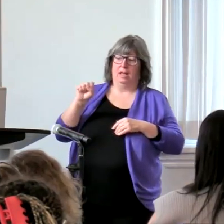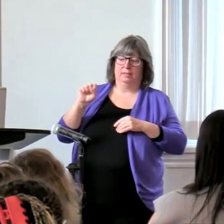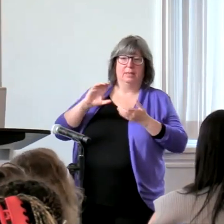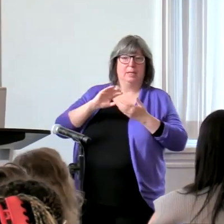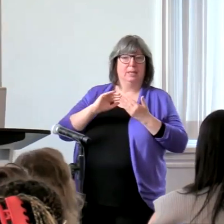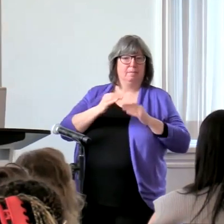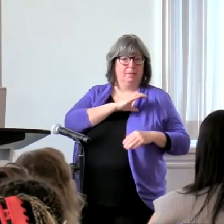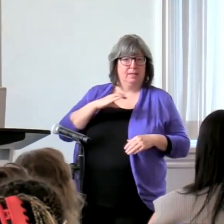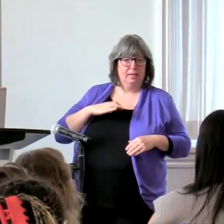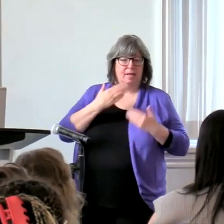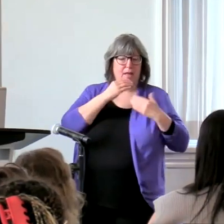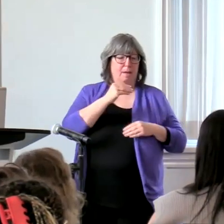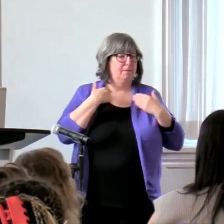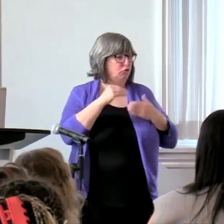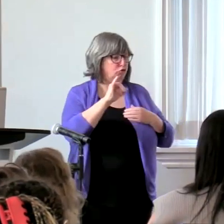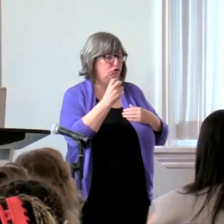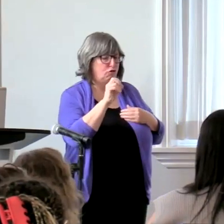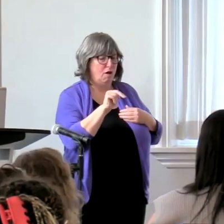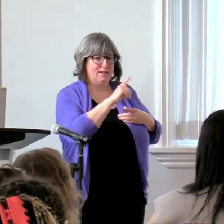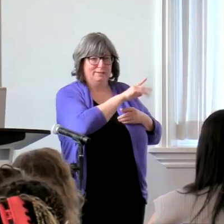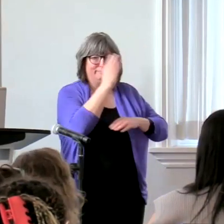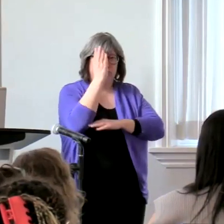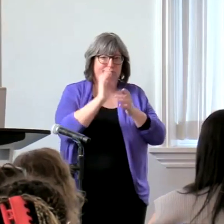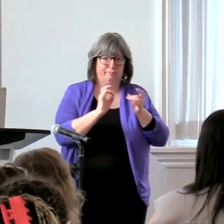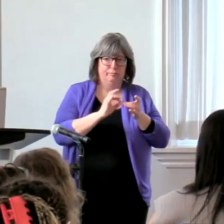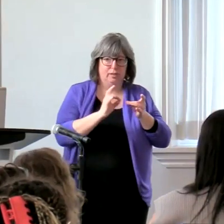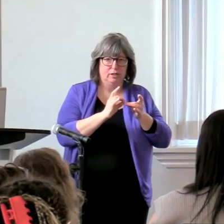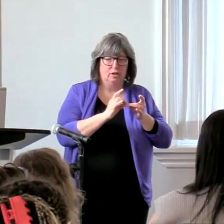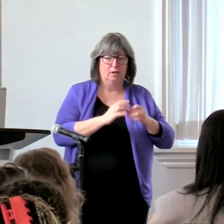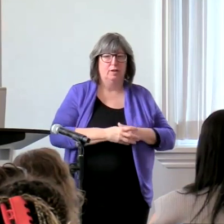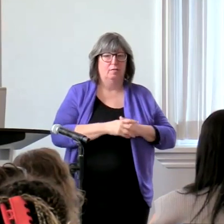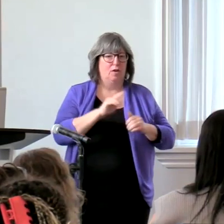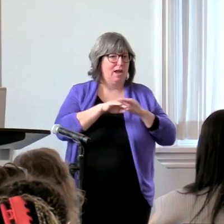Minister Johns for his Access Awareness Week message